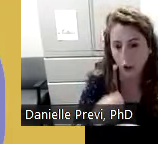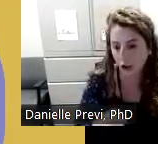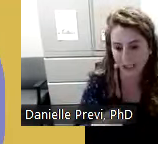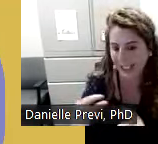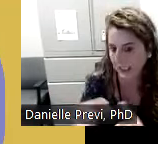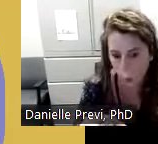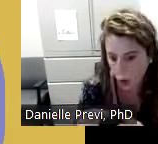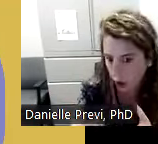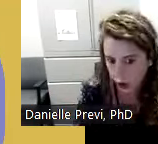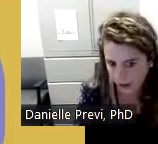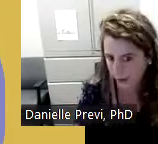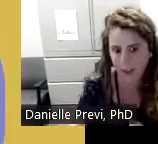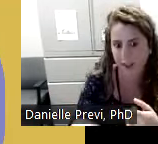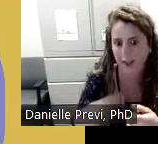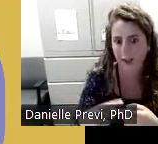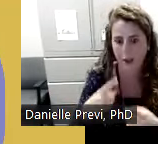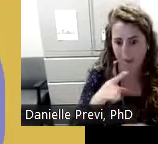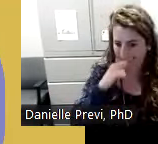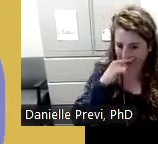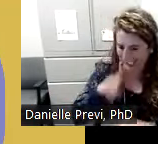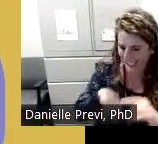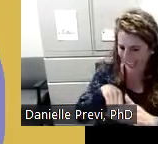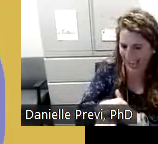and then that device itself creates sounds or creates words,